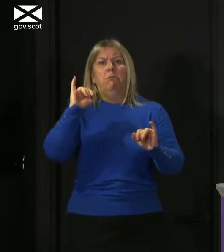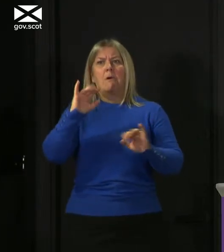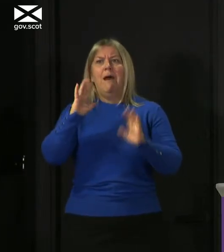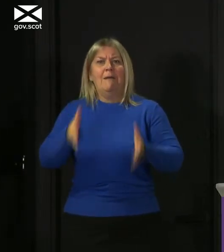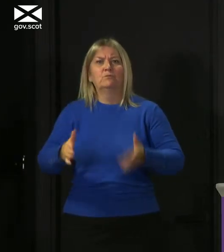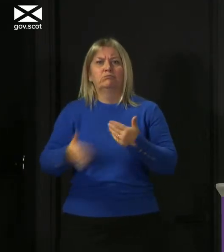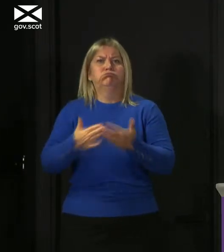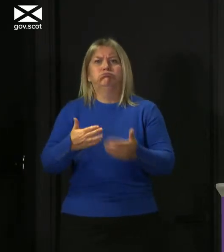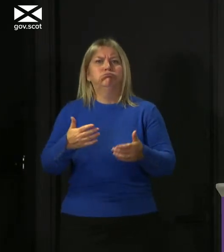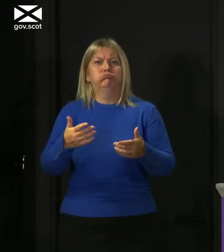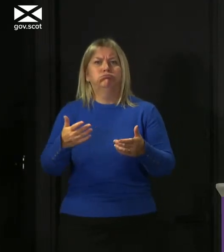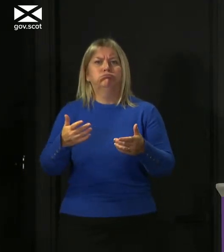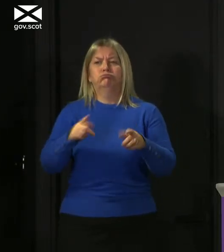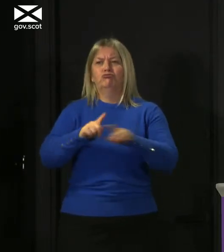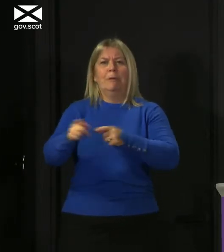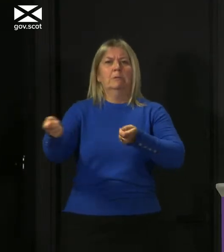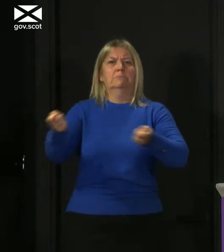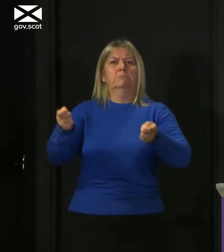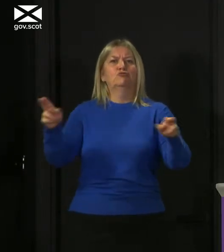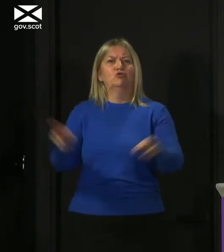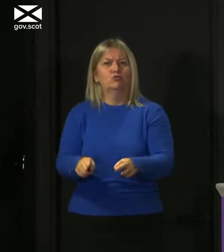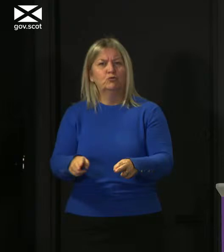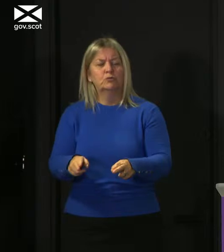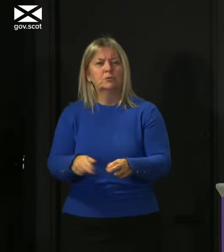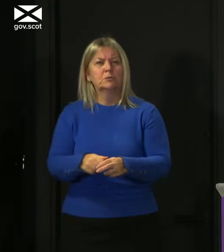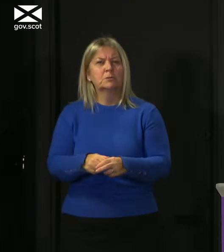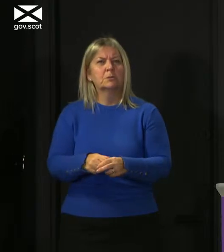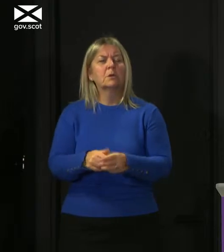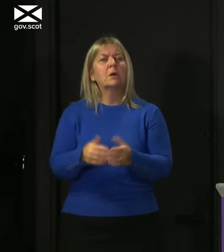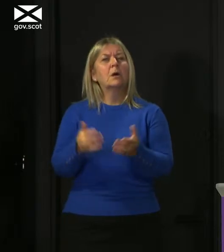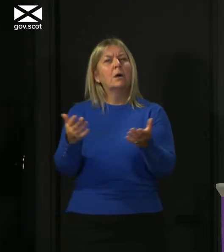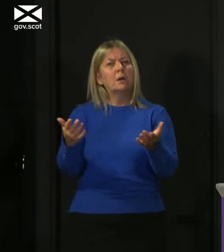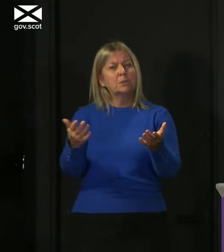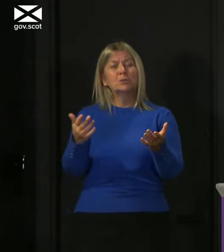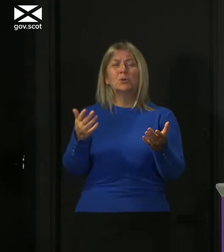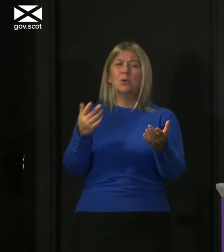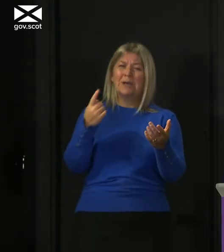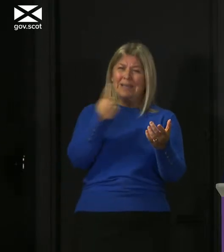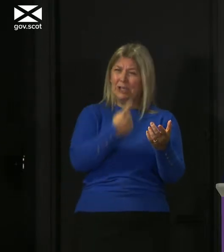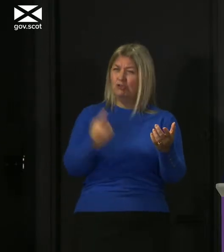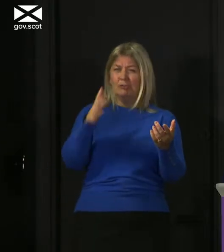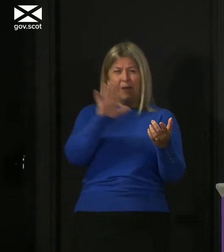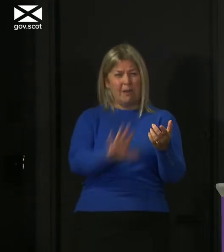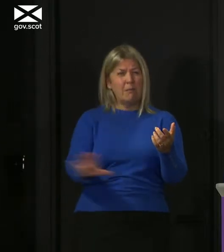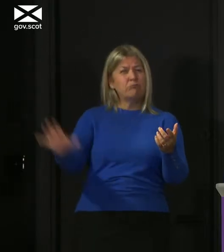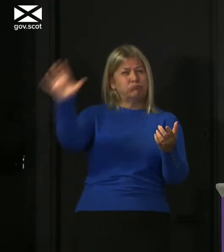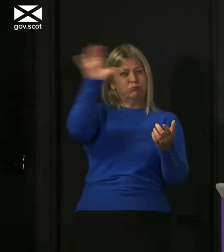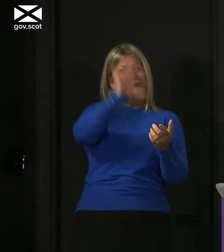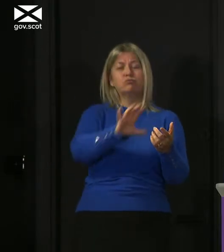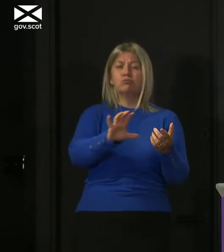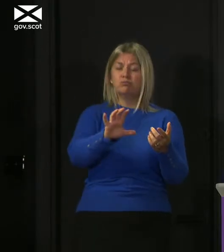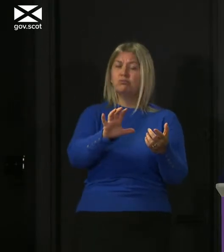we shouldn't allow, all areas of Scotland right now are at a higher level of infection than we